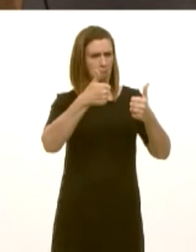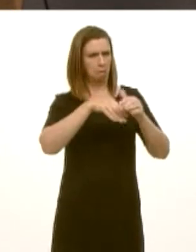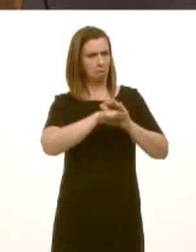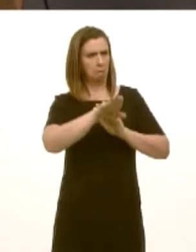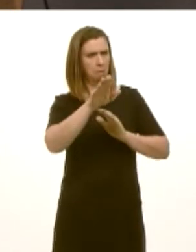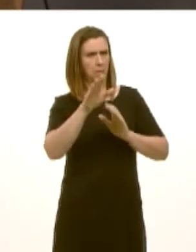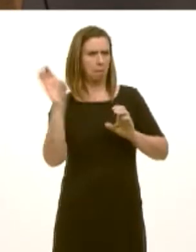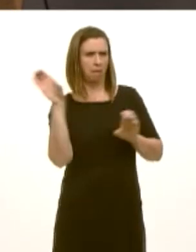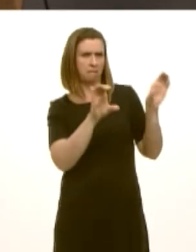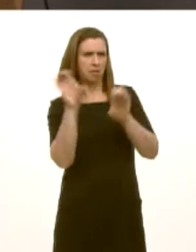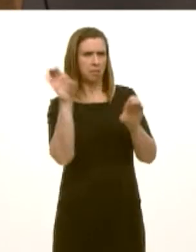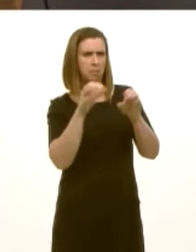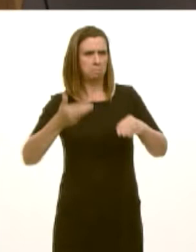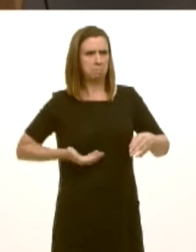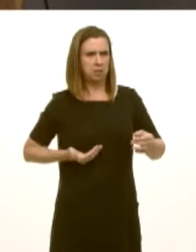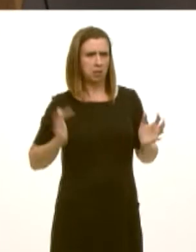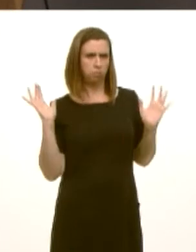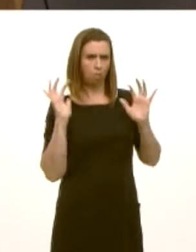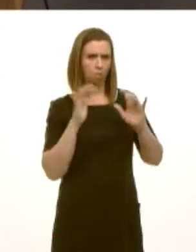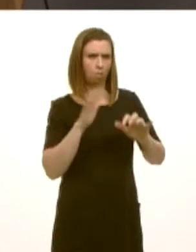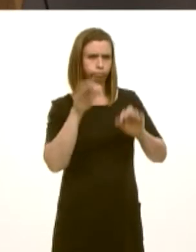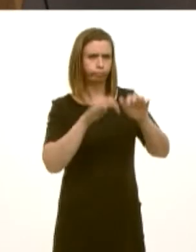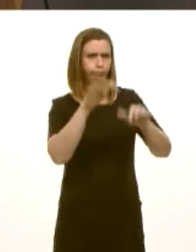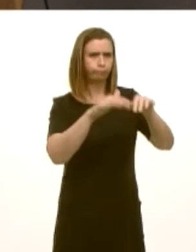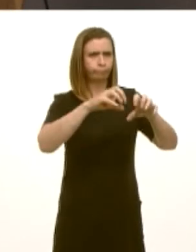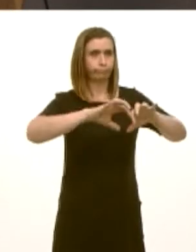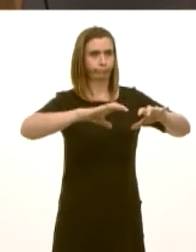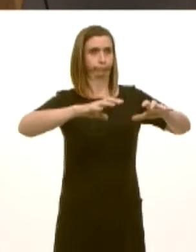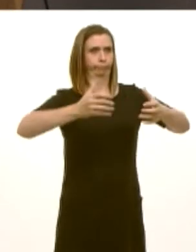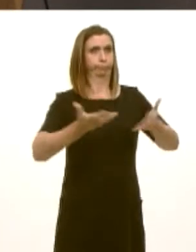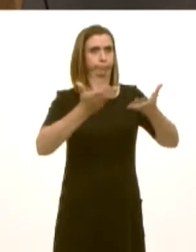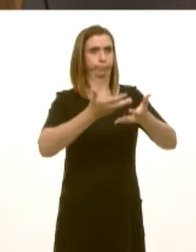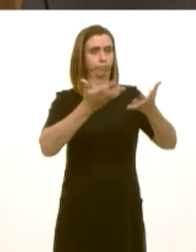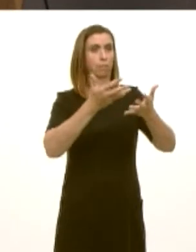investment into some parts of Wales, but itís absolutely crucial they continue to work together,